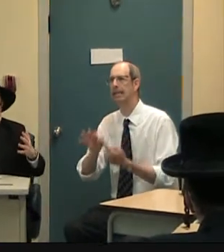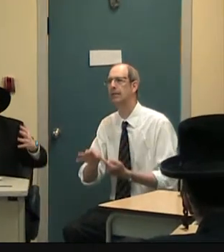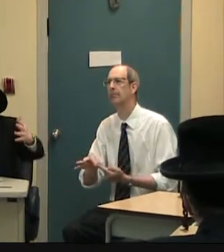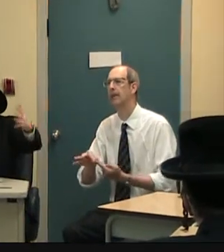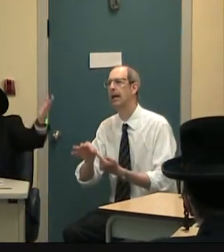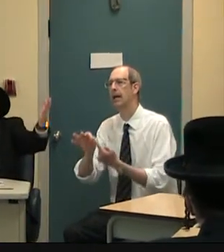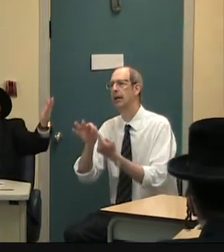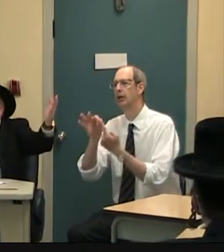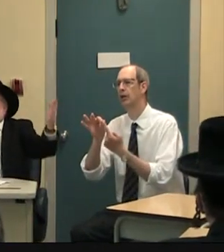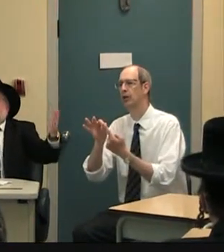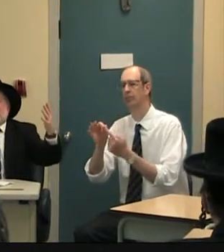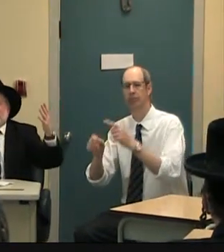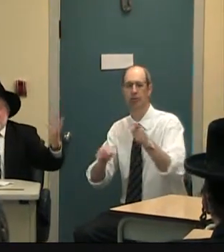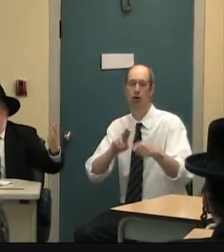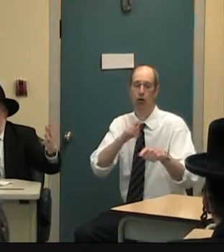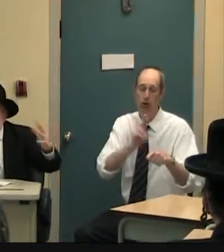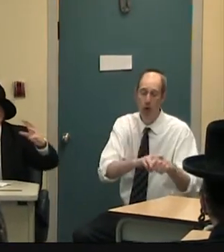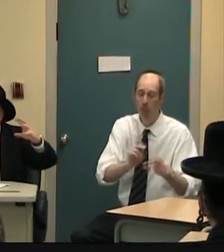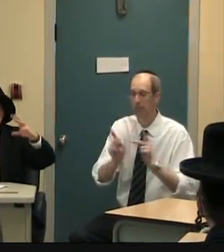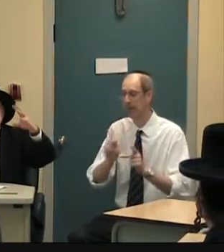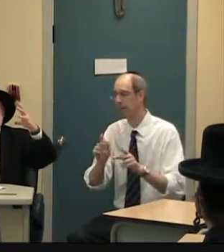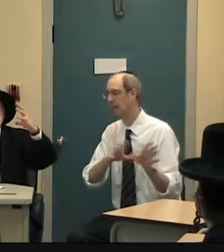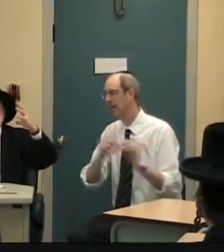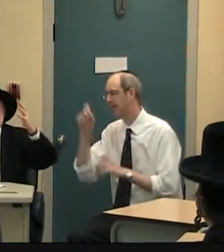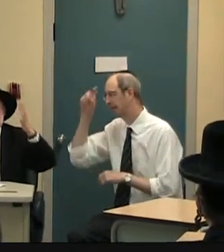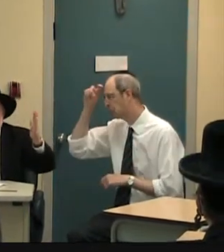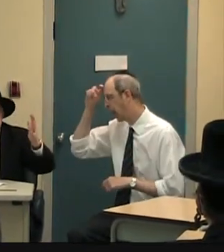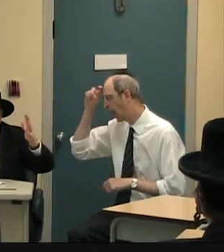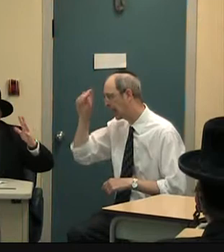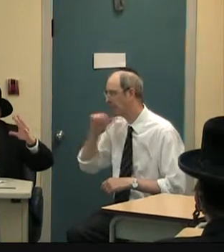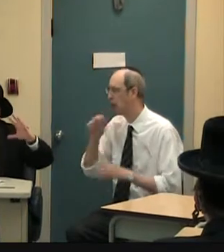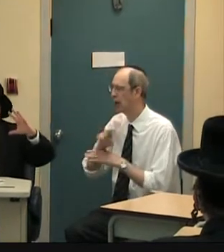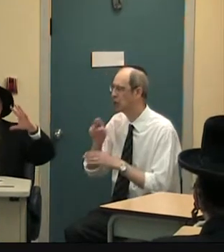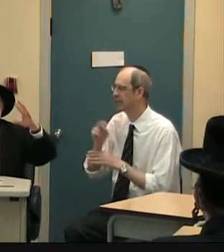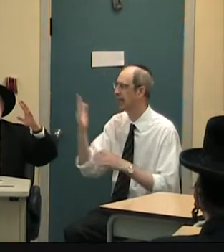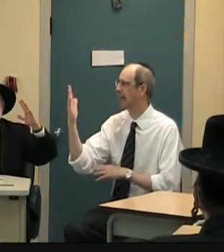thanks for regular people pay of lessman's ryan maybe they want you understand what used to being